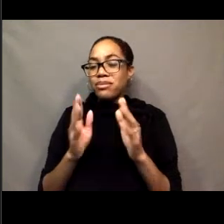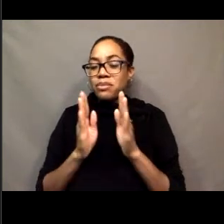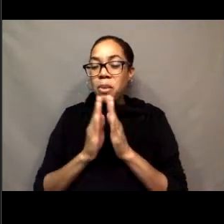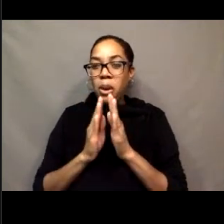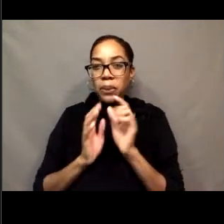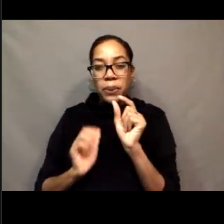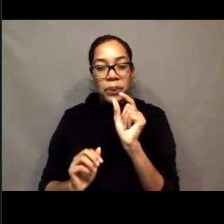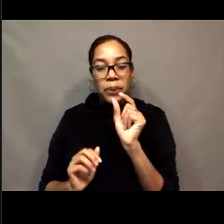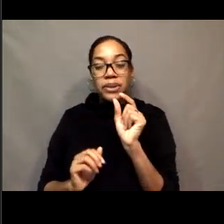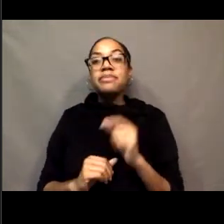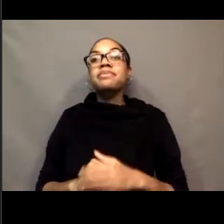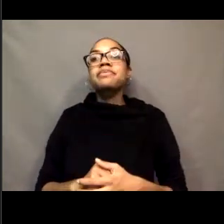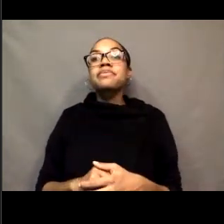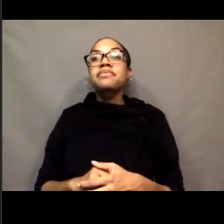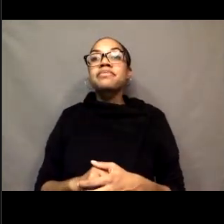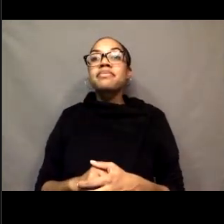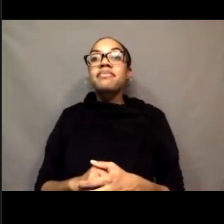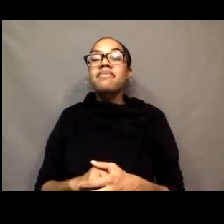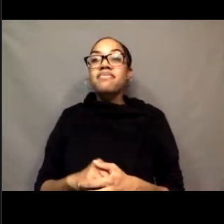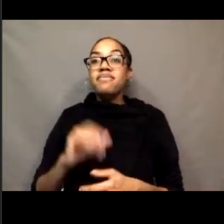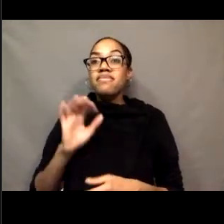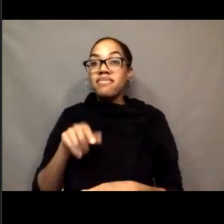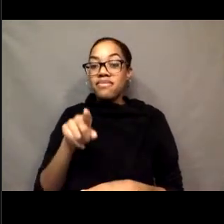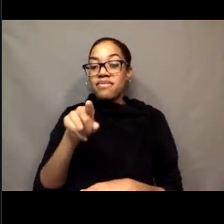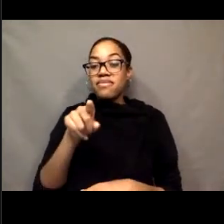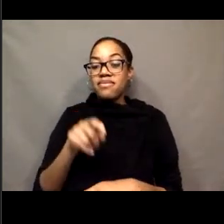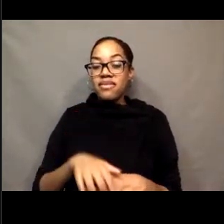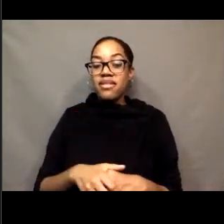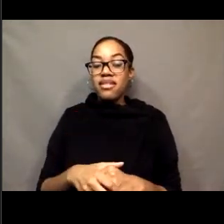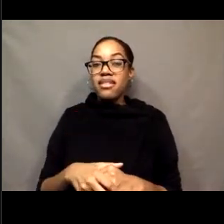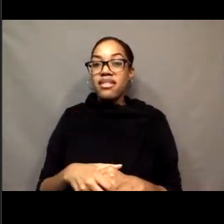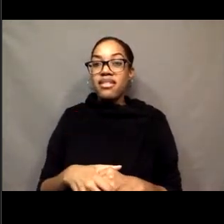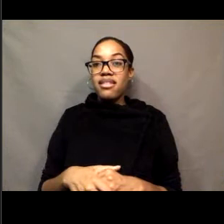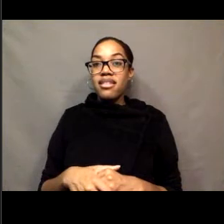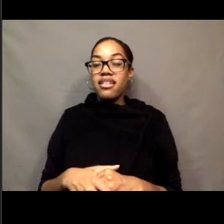And in fact, this one is kind of big.